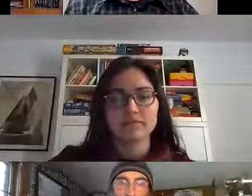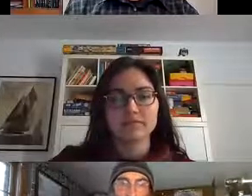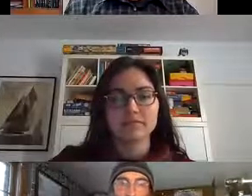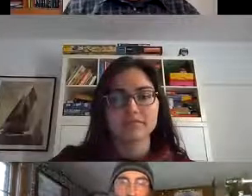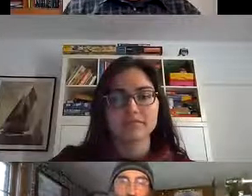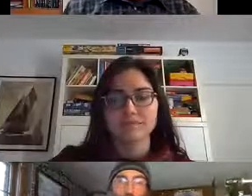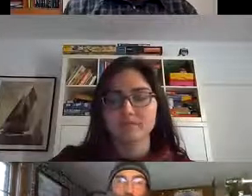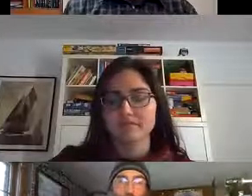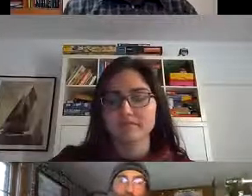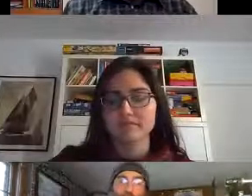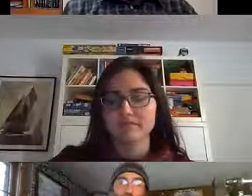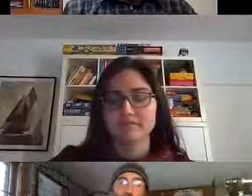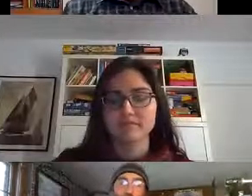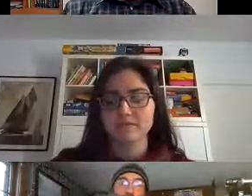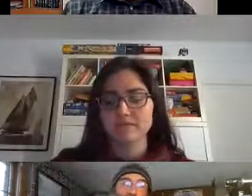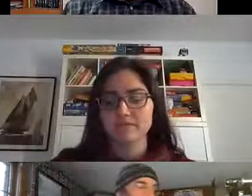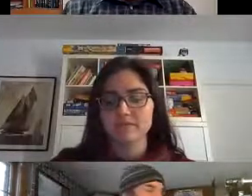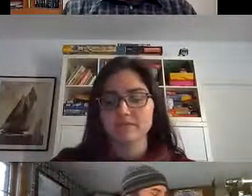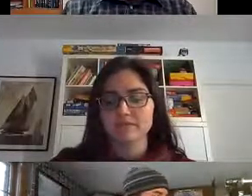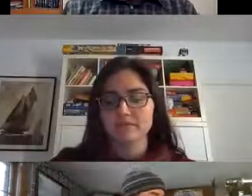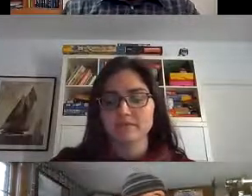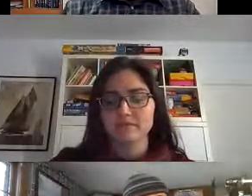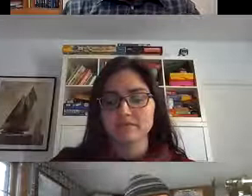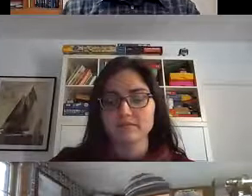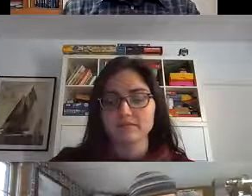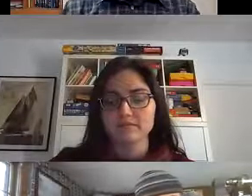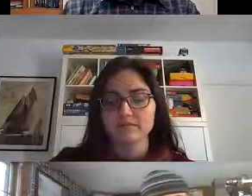and trying to get at the Civil War history there. That's 2006, right.